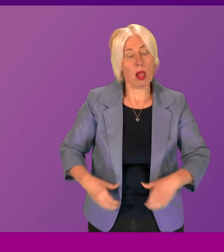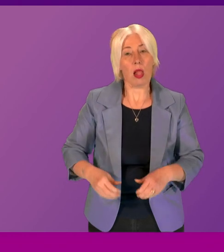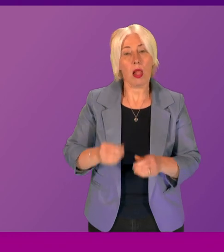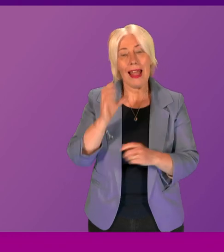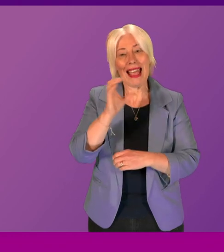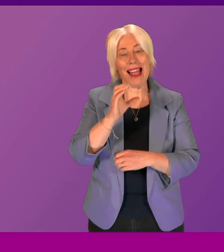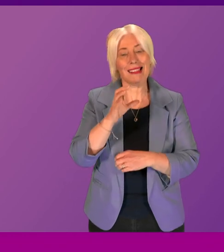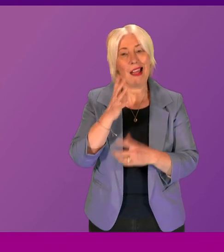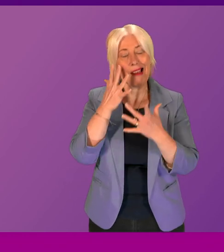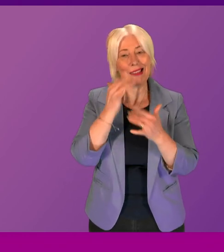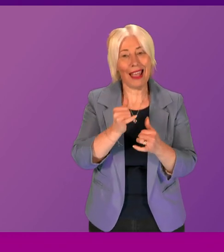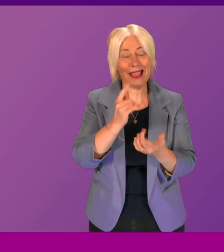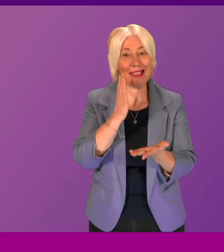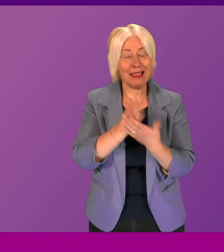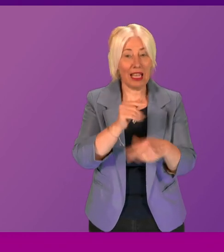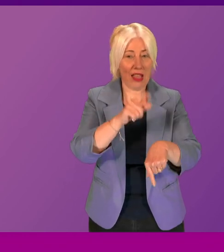when cancer remains Scotland’s biggest killer.